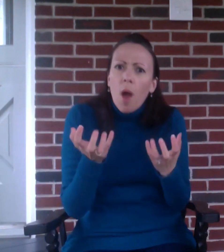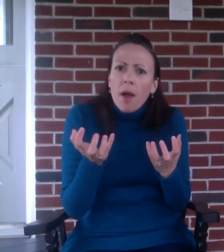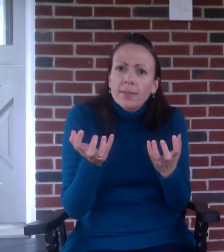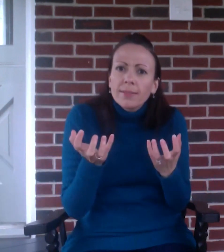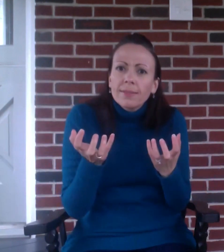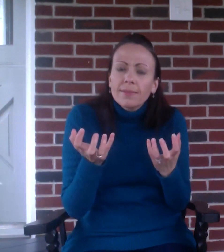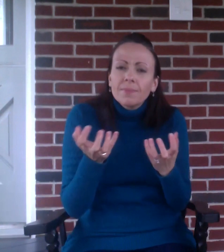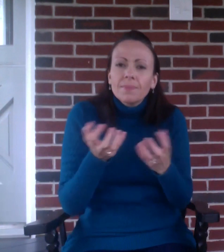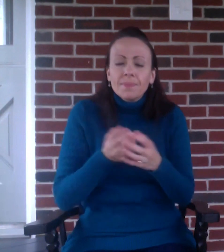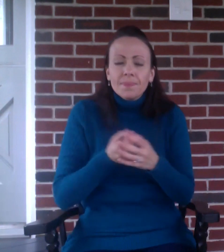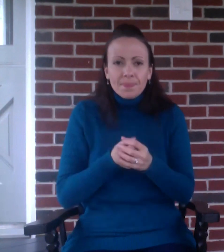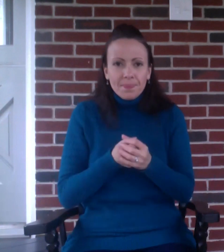was a small house